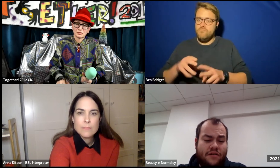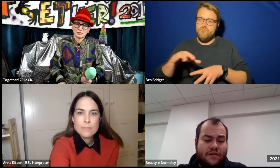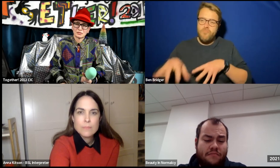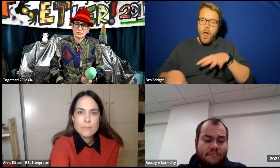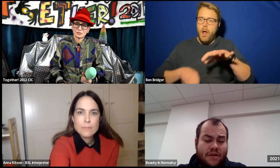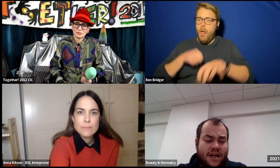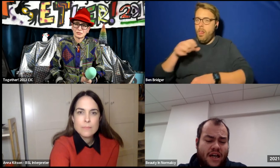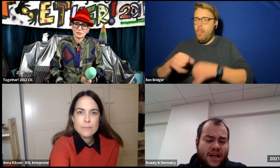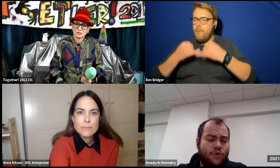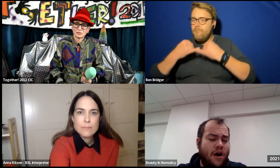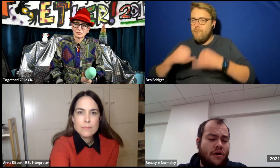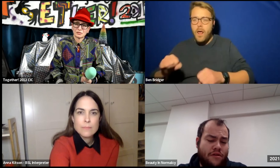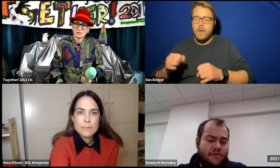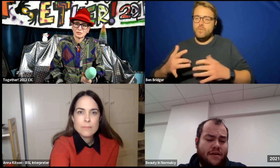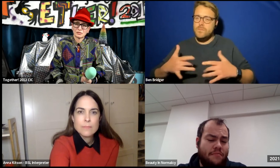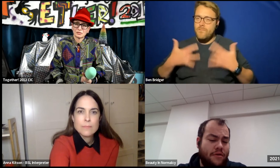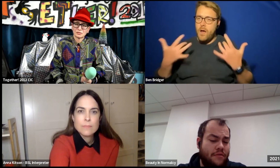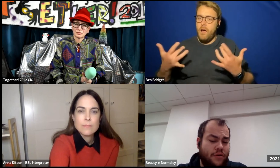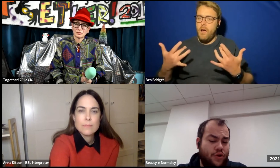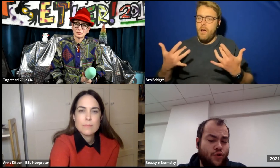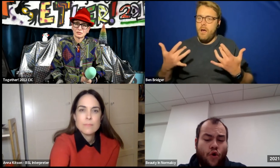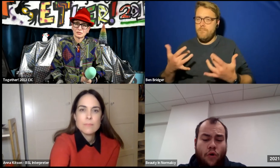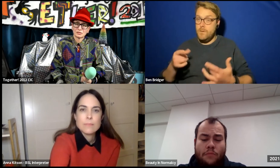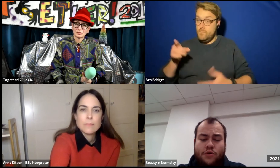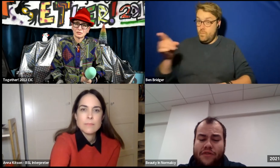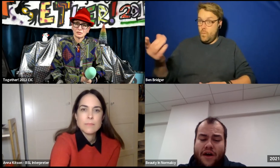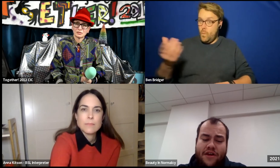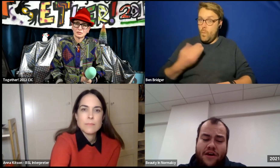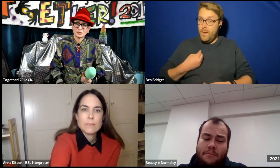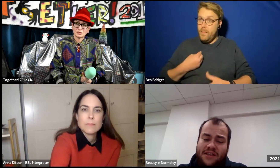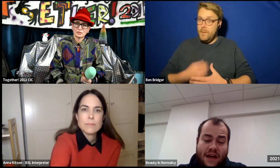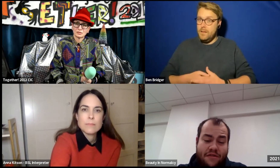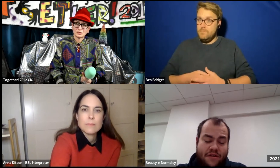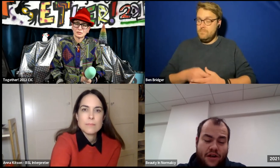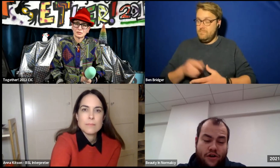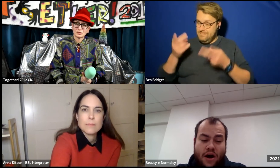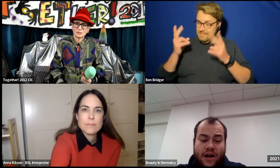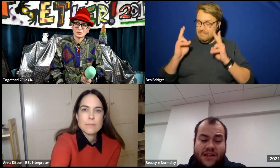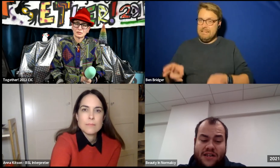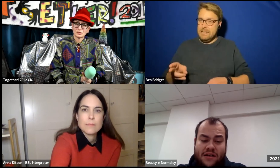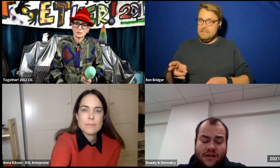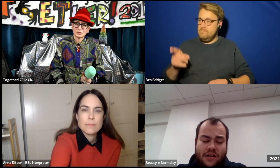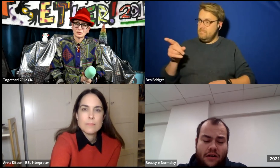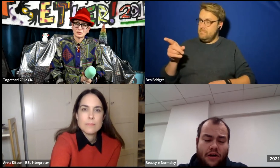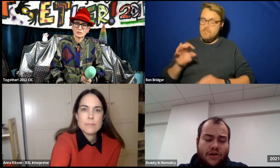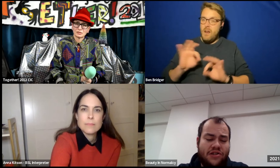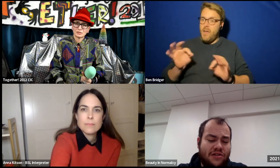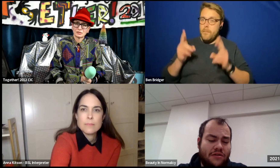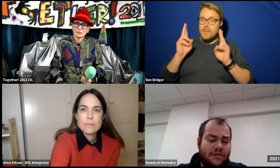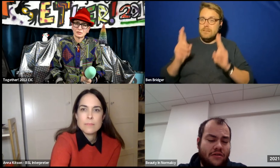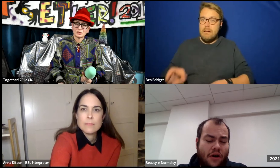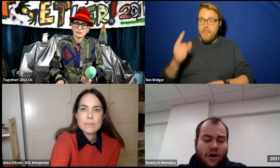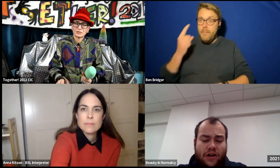Here you are with me, you corpse with nothing but death in your eyes, lust,